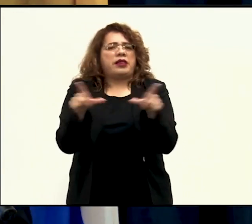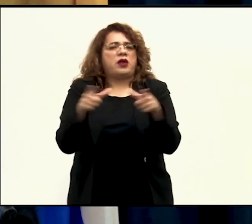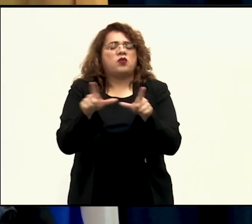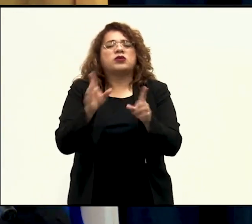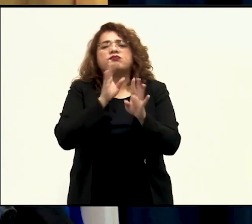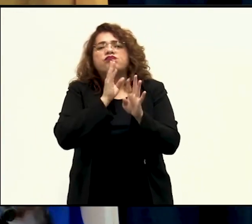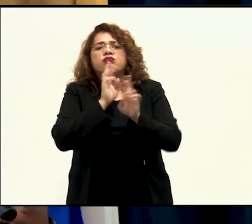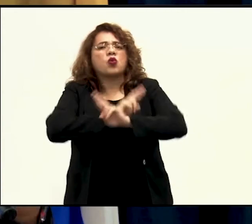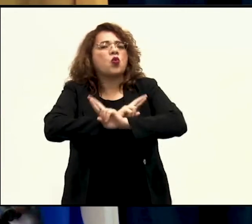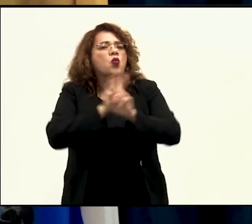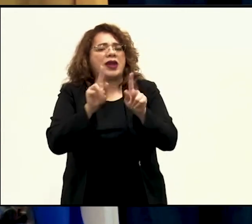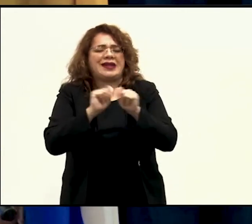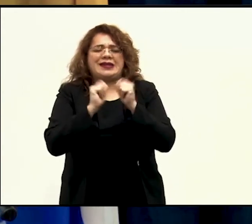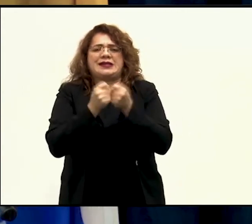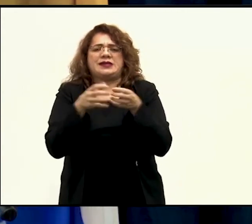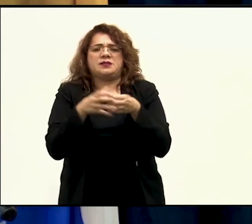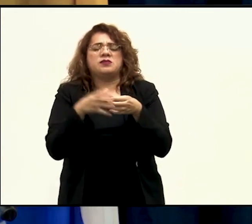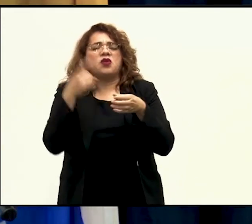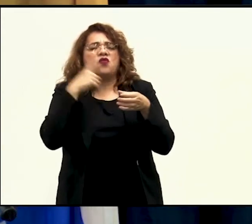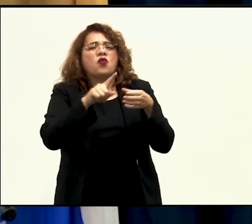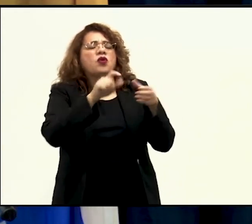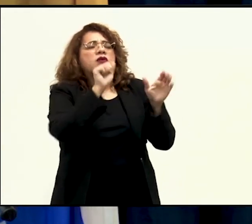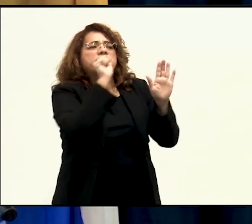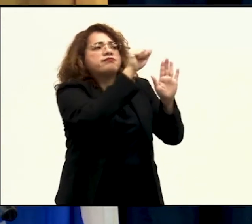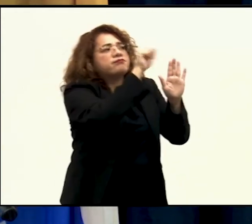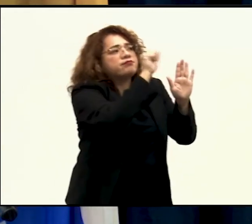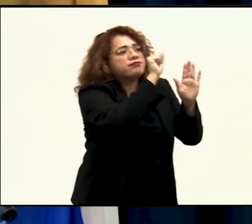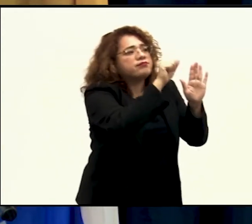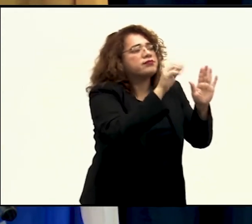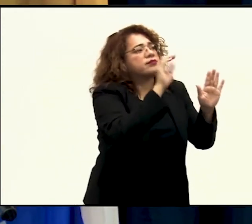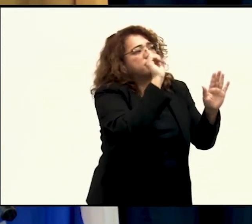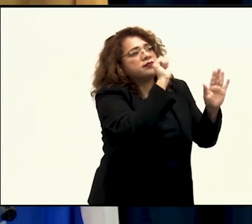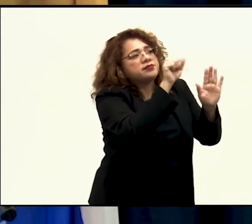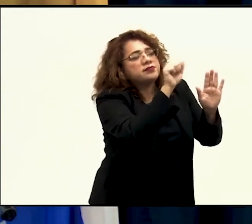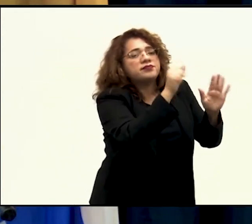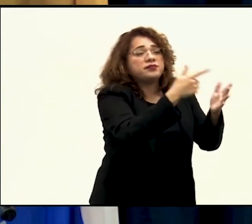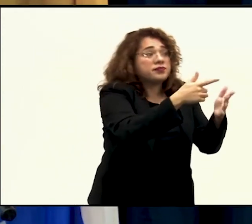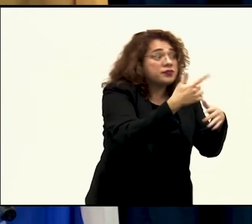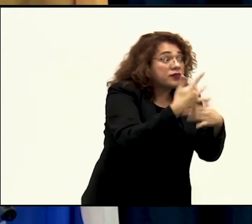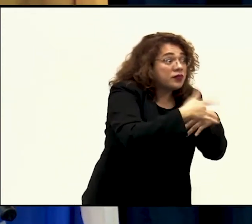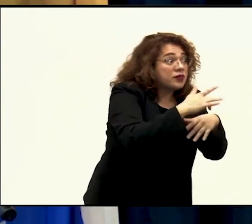We're beginning this like major like door-knocking process and we've given out thousands of doses through these mobile clinics.